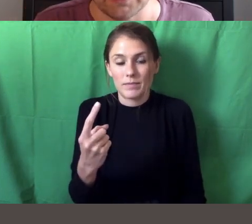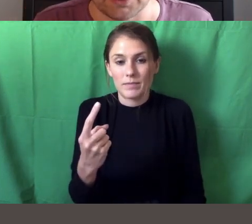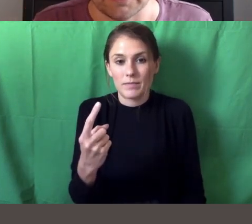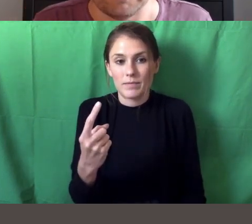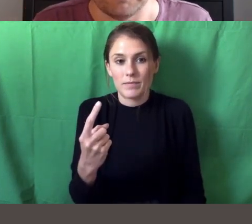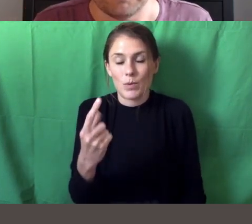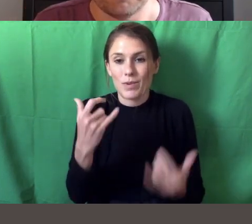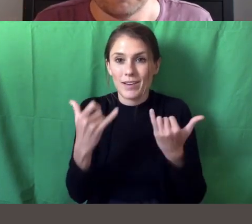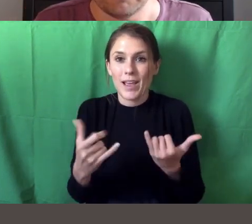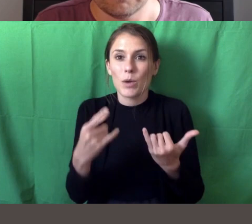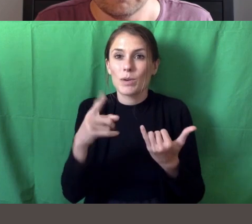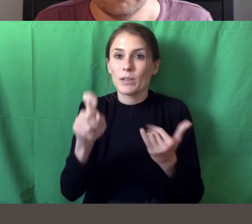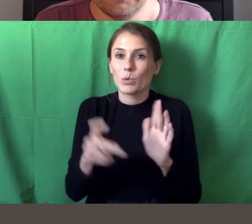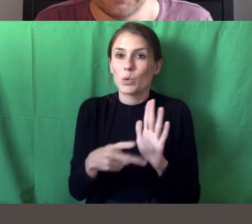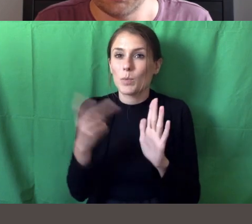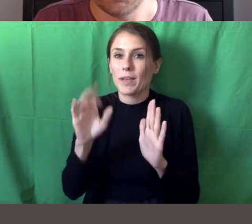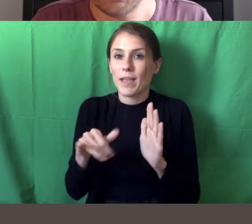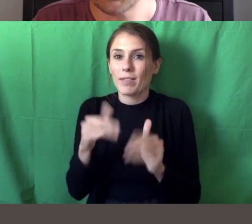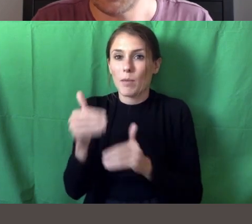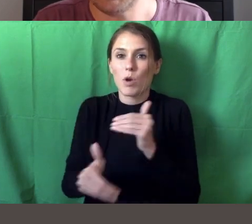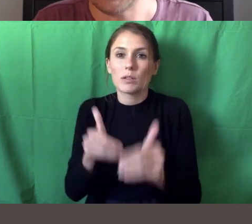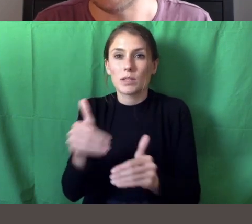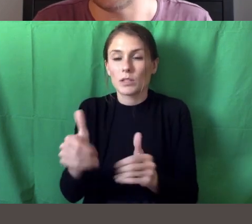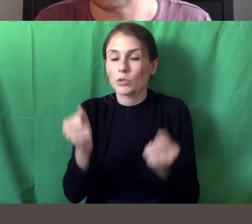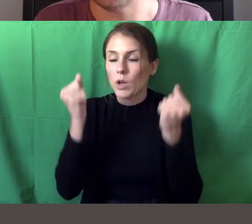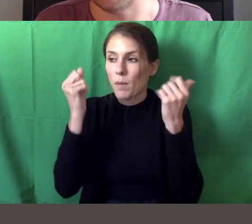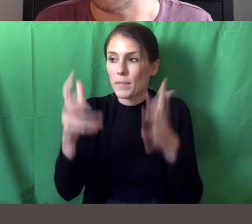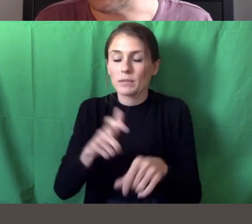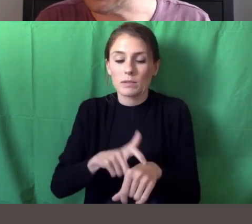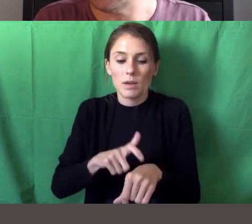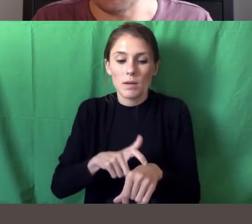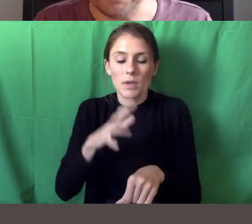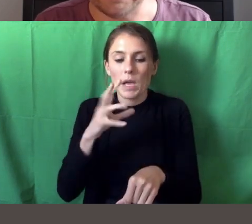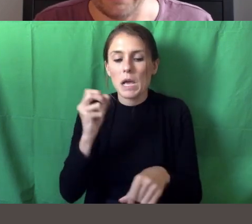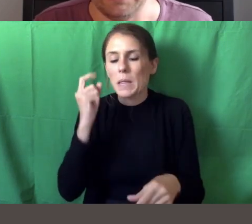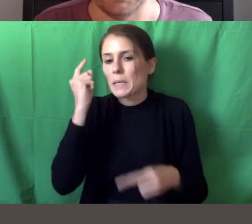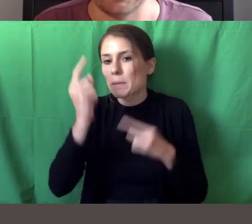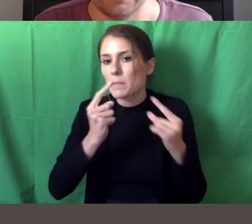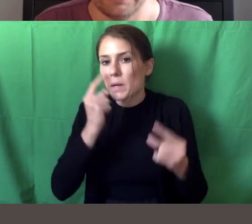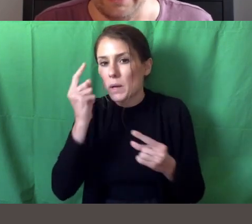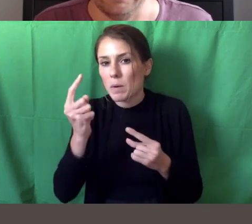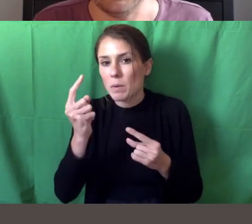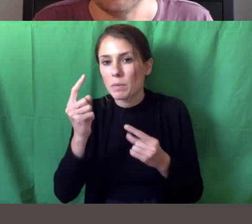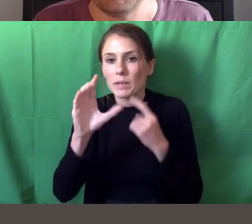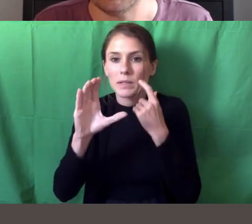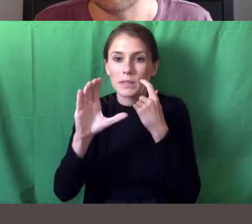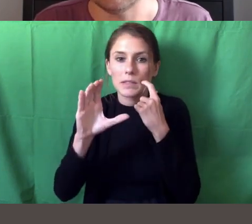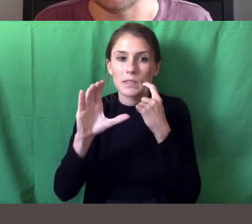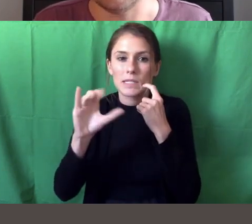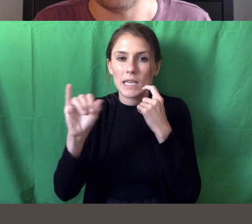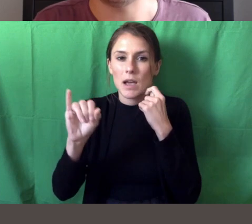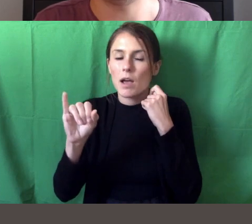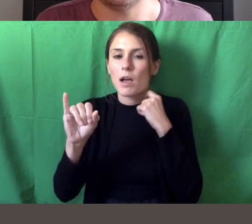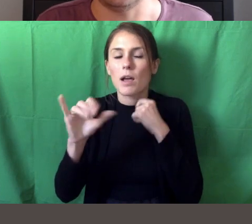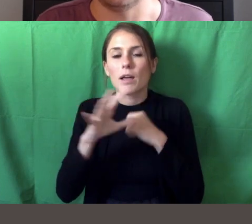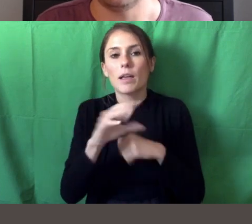and for one framework version. So, you need to duplicate this process so many times and